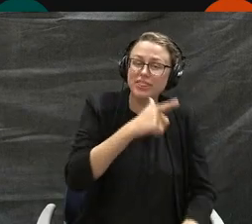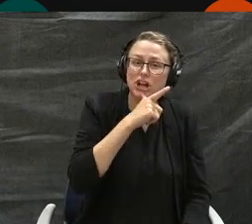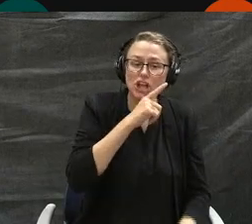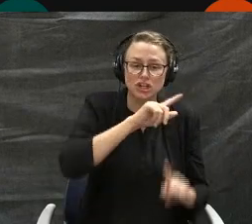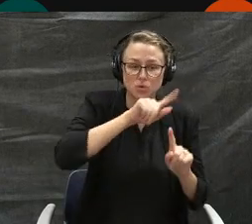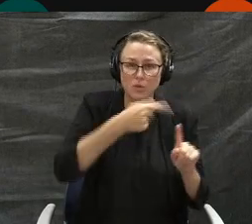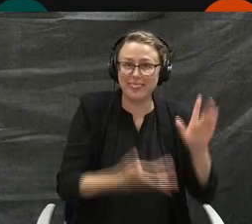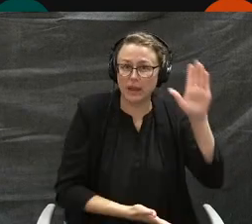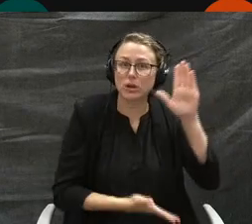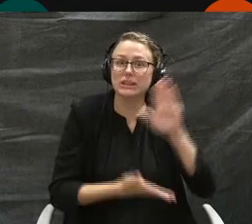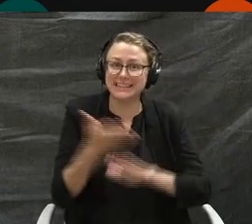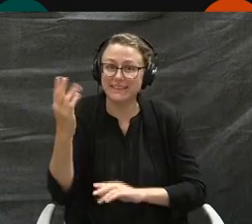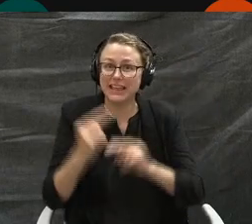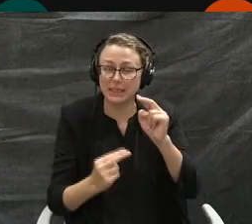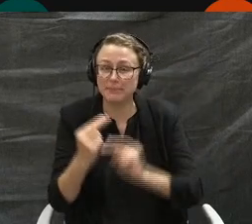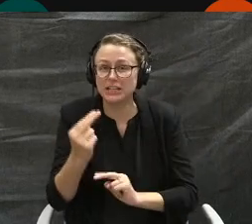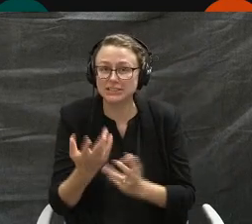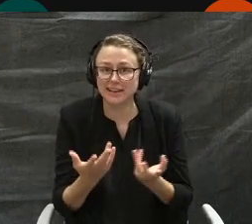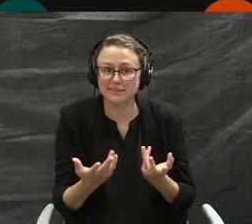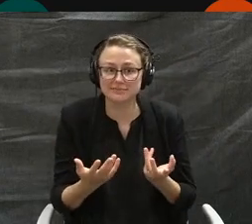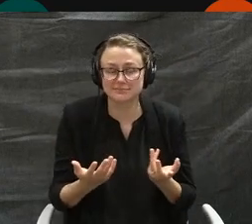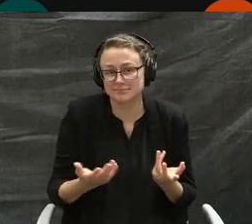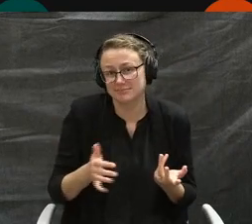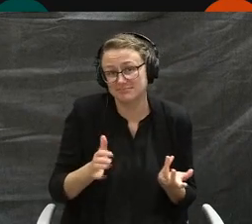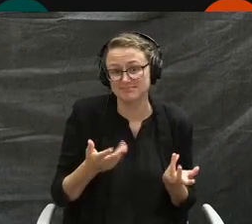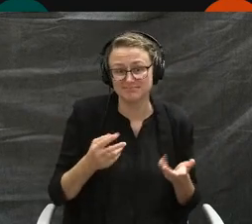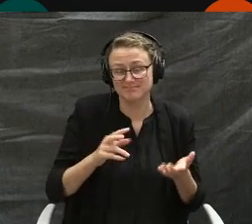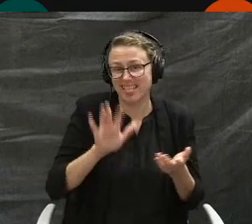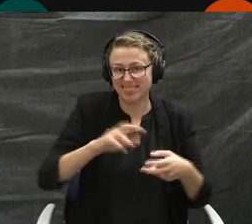lunch eyes. They were exiting the building, kind of alleviates